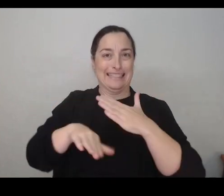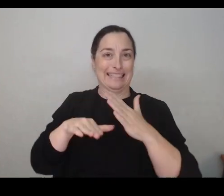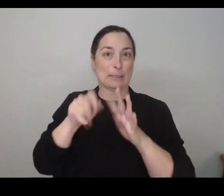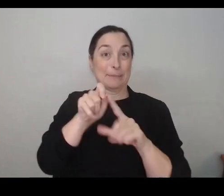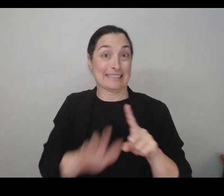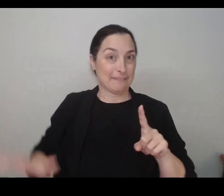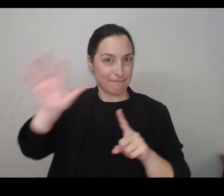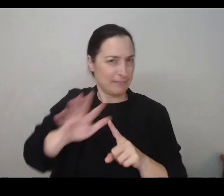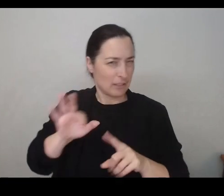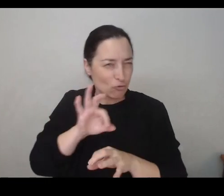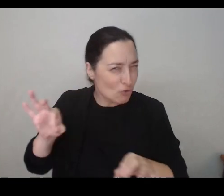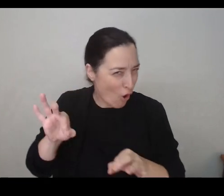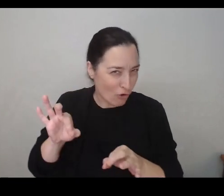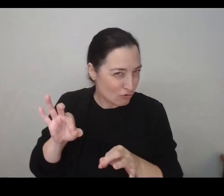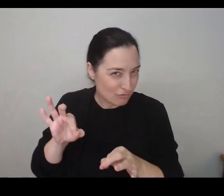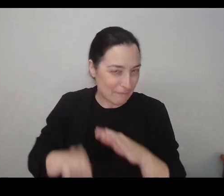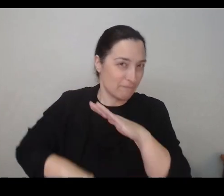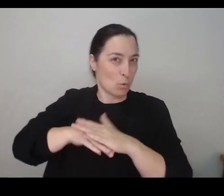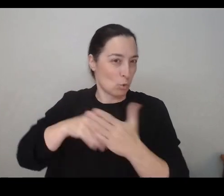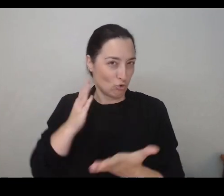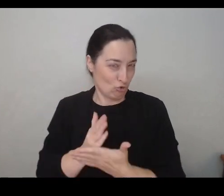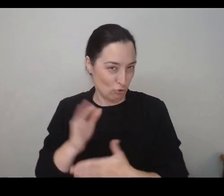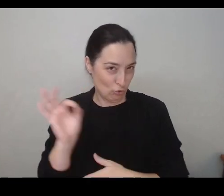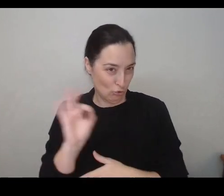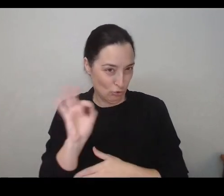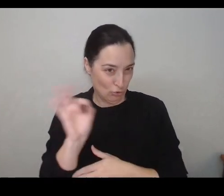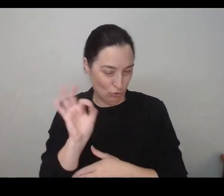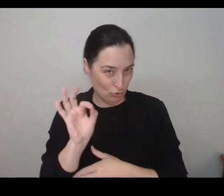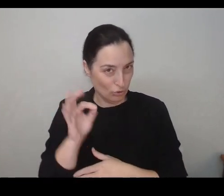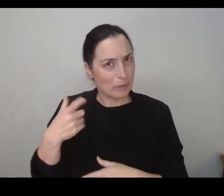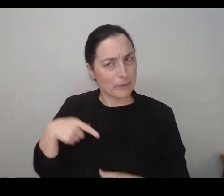that Te Fare Iamanaha hosted "Ia Orana Gauguin"